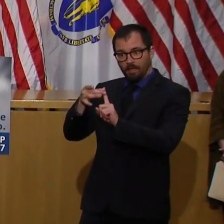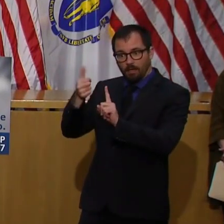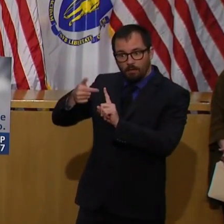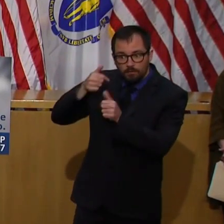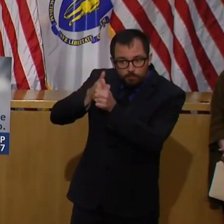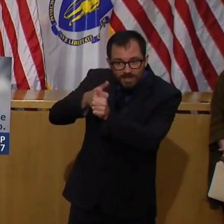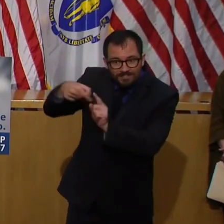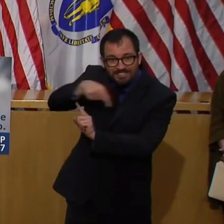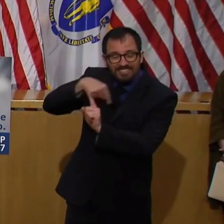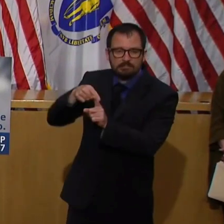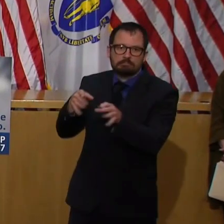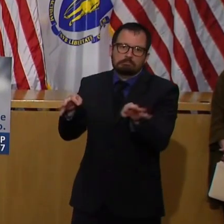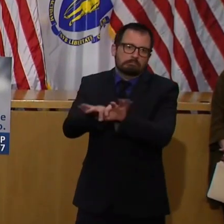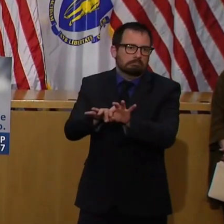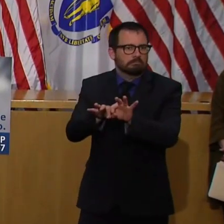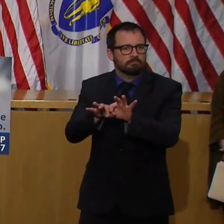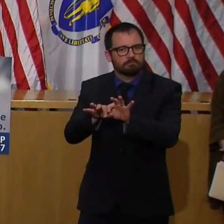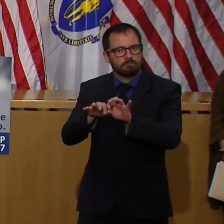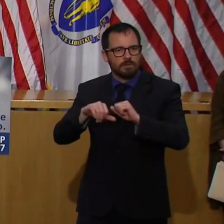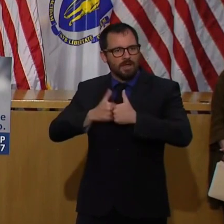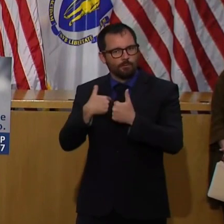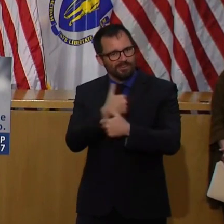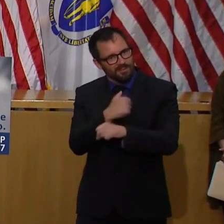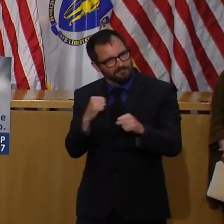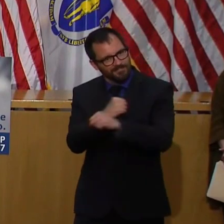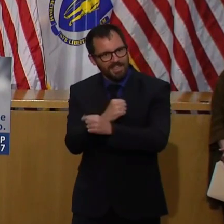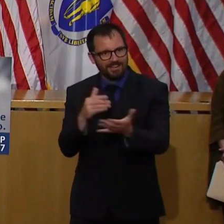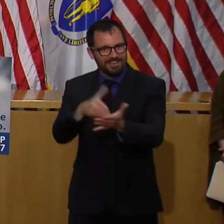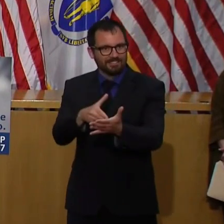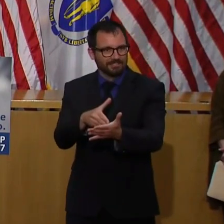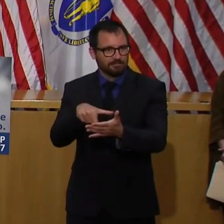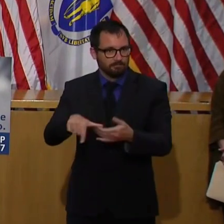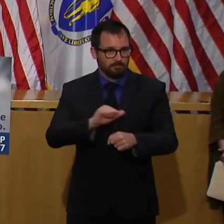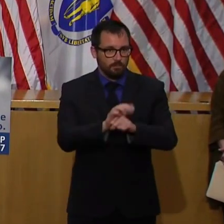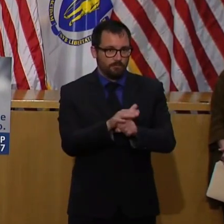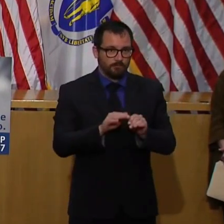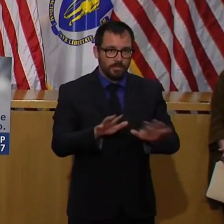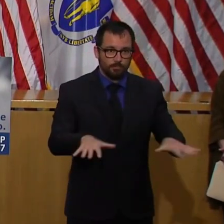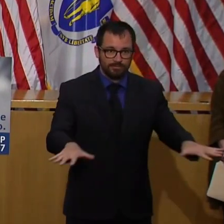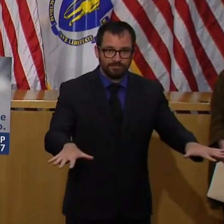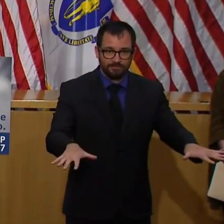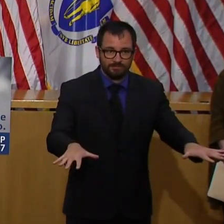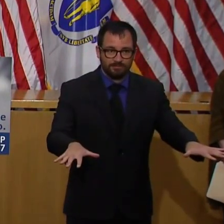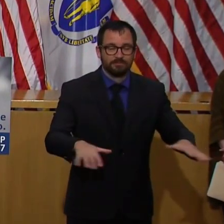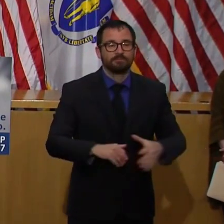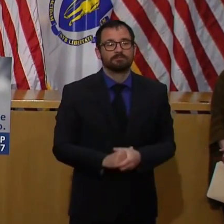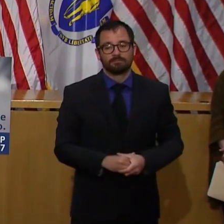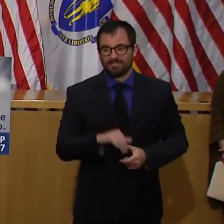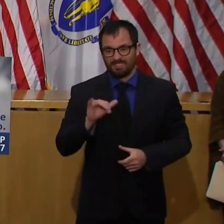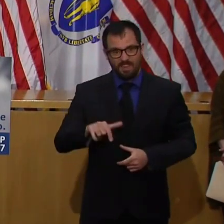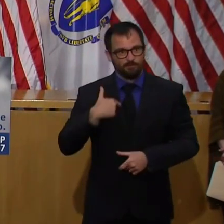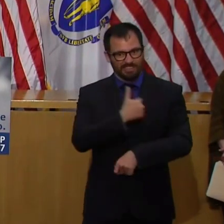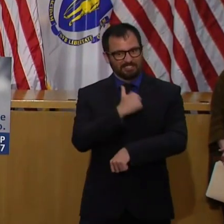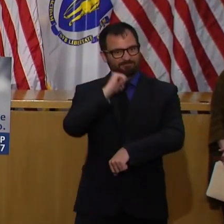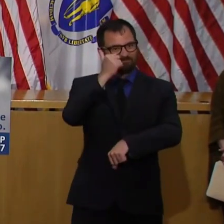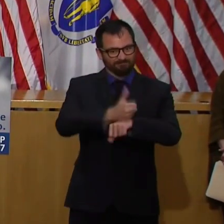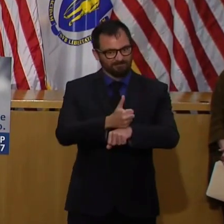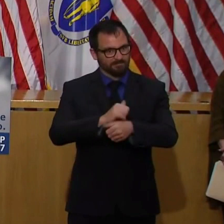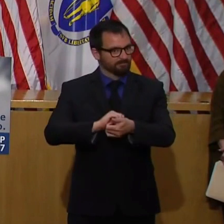THE BATTLE TO THE VIRUS. LAST MONTH WE SET UP THE MASSACHUSETTS COMMUNITY TRACING COLLABORATIVE. THIS GROUP IS A COLLABORATION